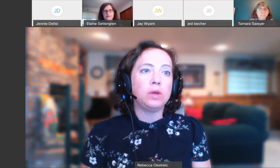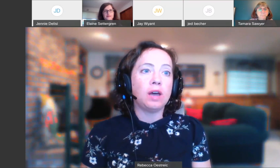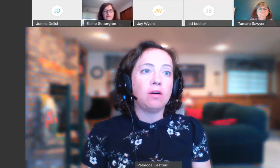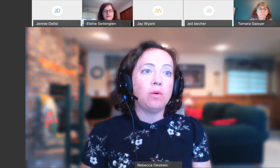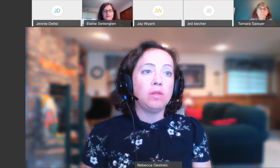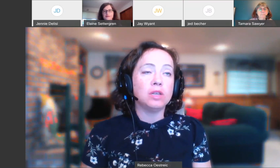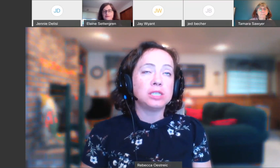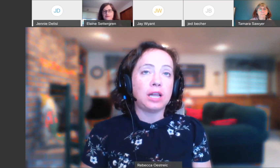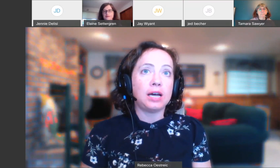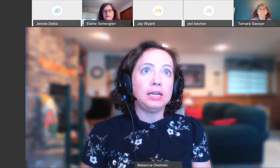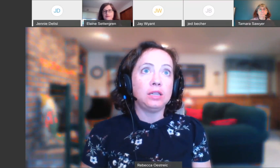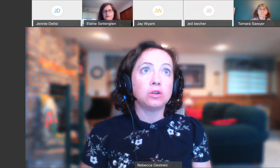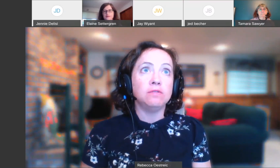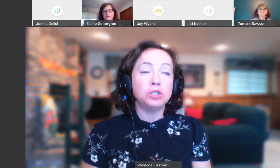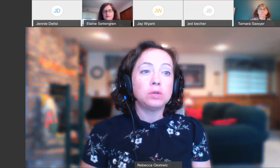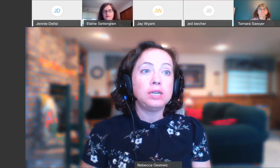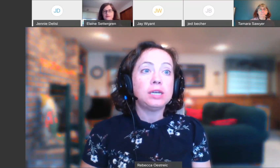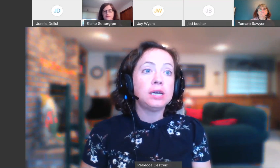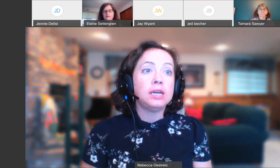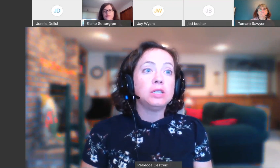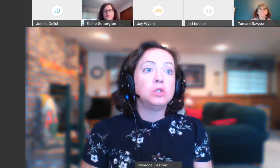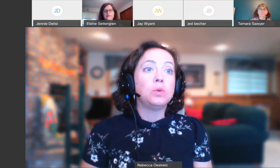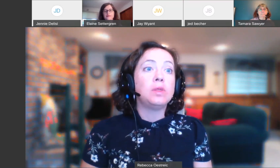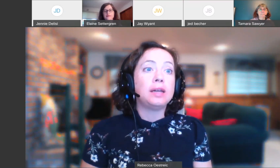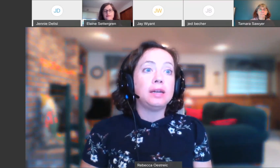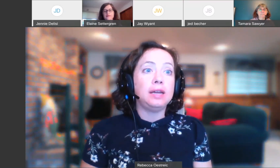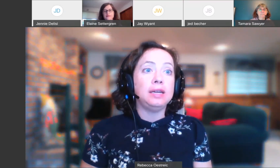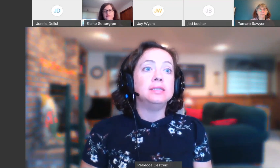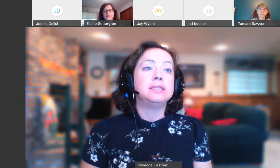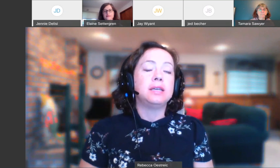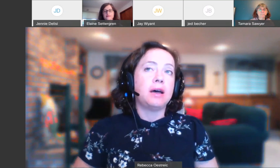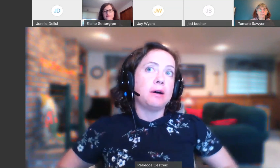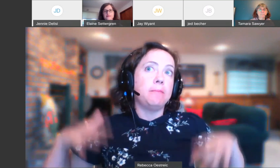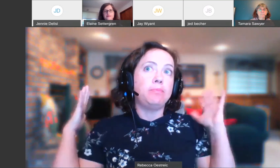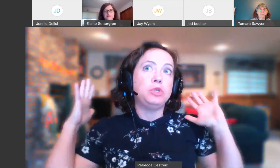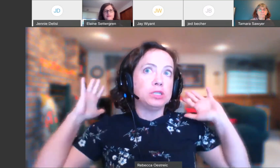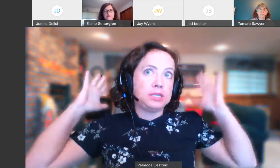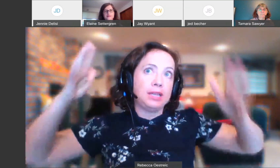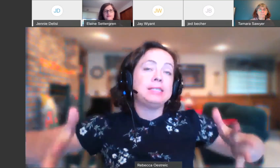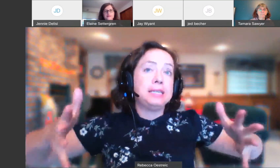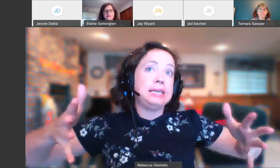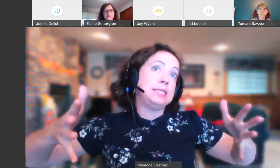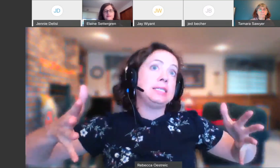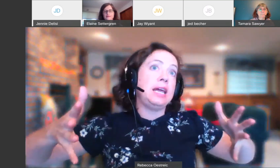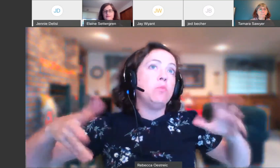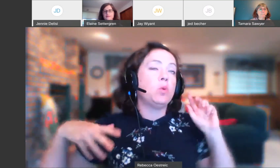with how the slide looks visually. So that is um, just that stays the same.